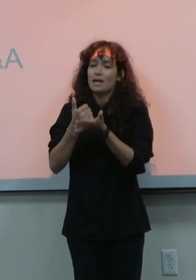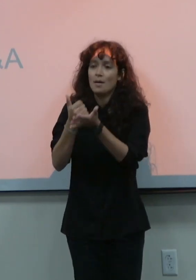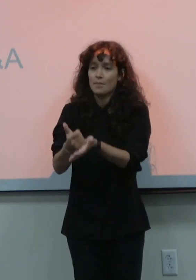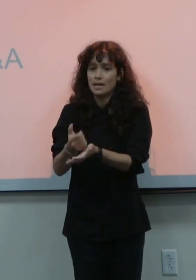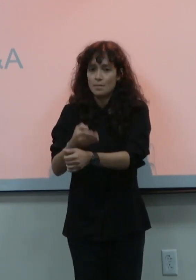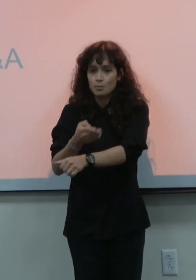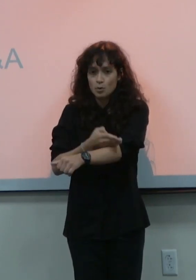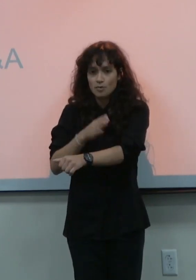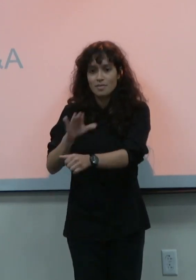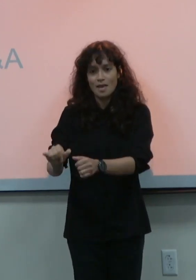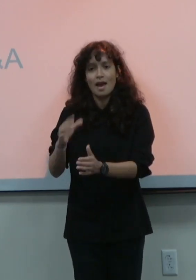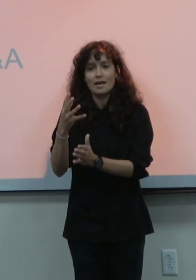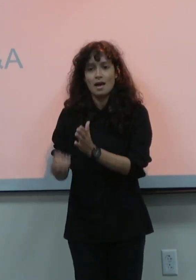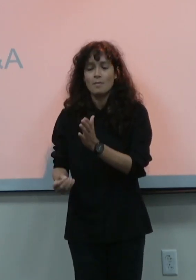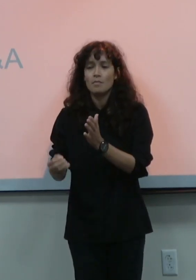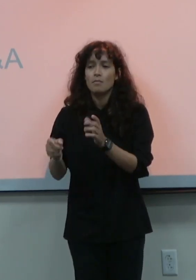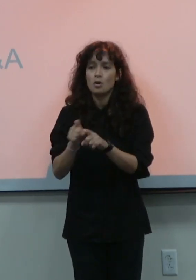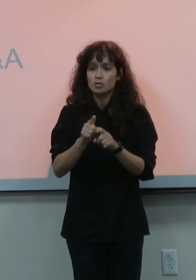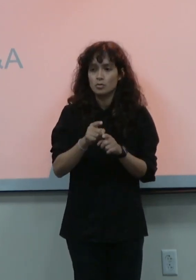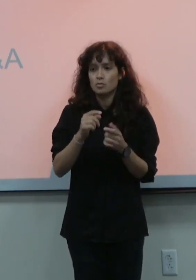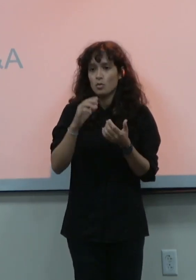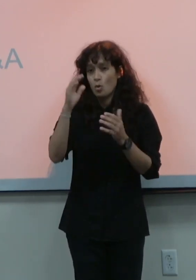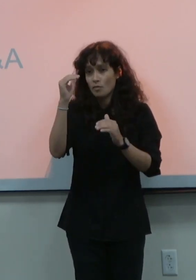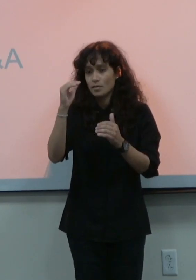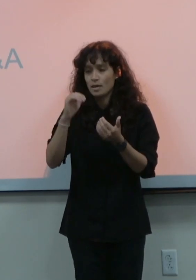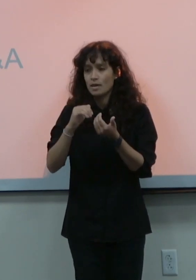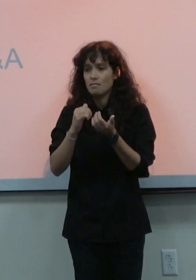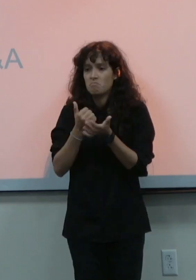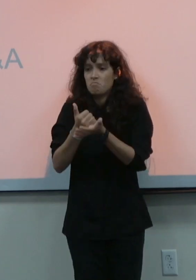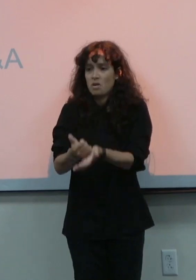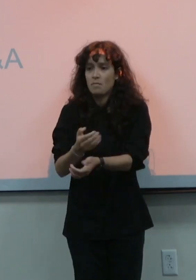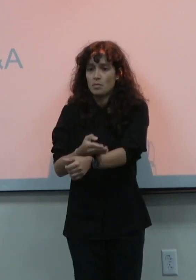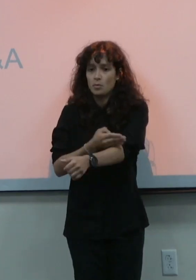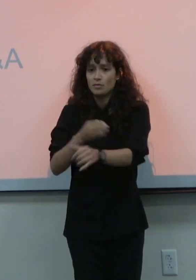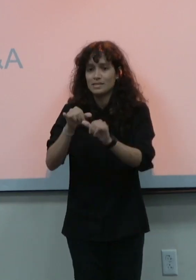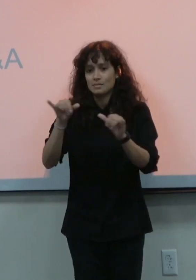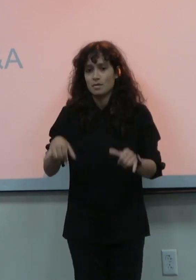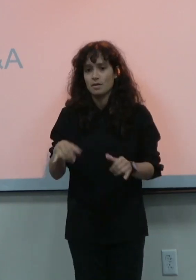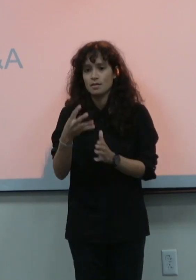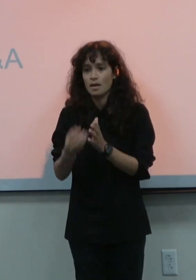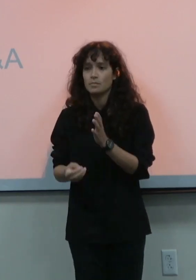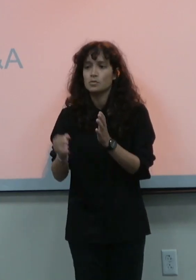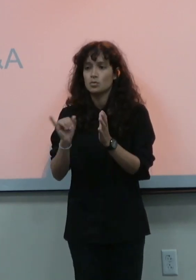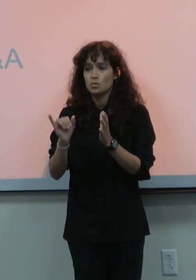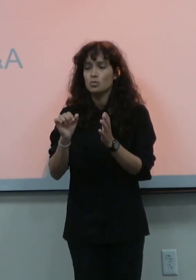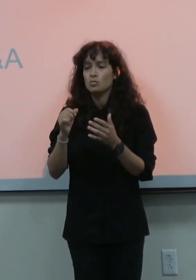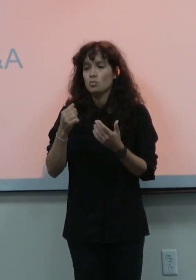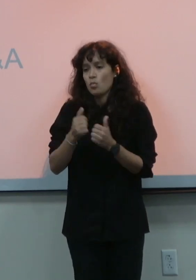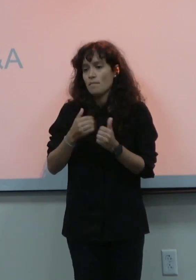systematic barriers with it, with my research, is something that I really appreciated the chance to look into.